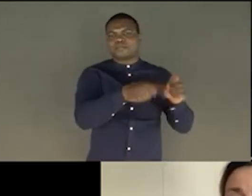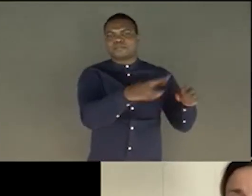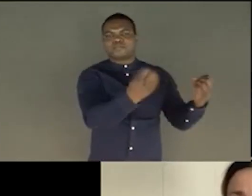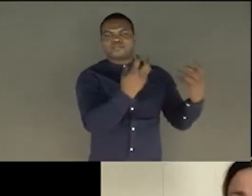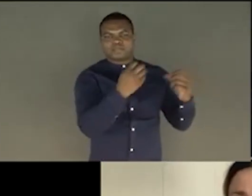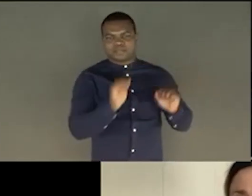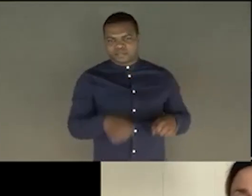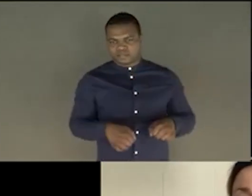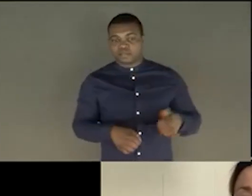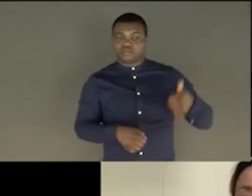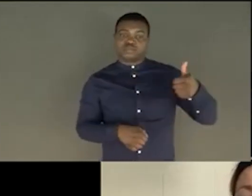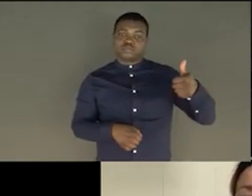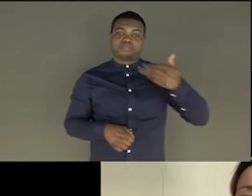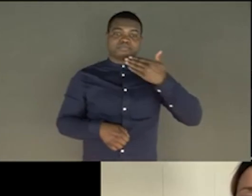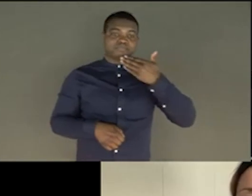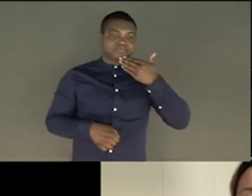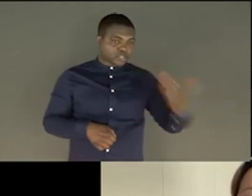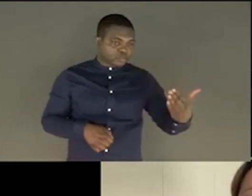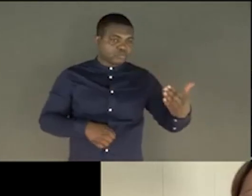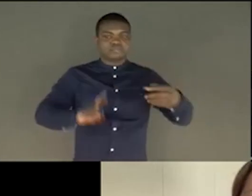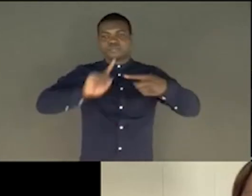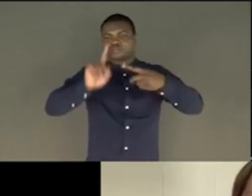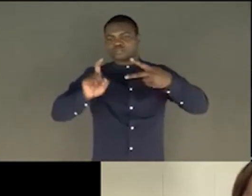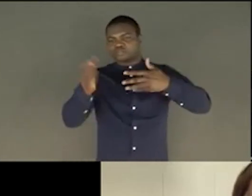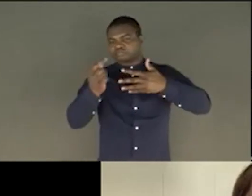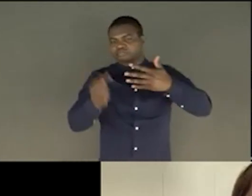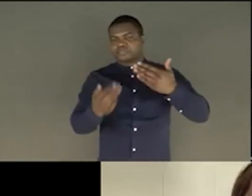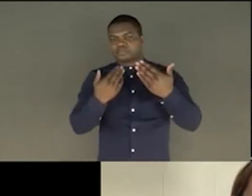the captioning project and really captioning for small language areas.